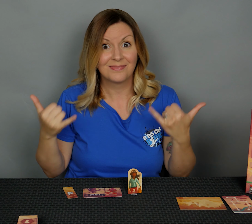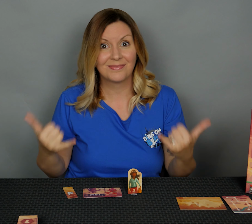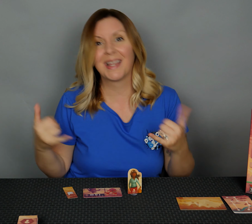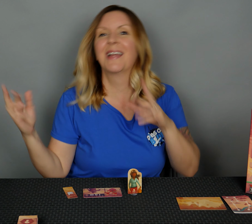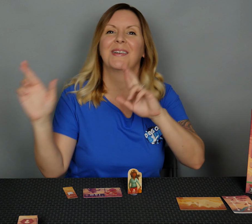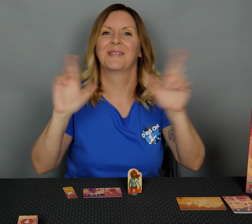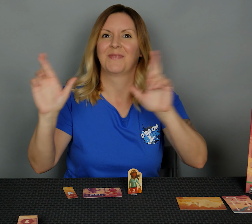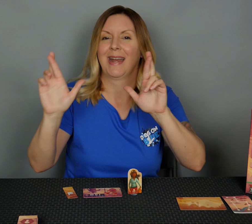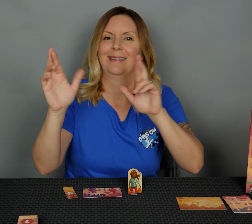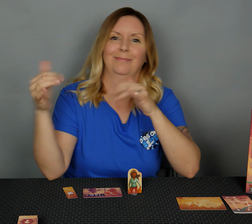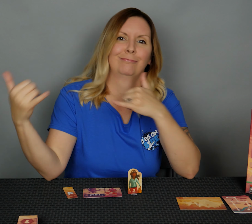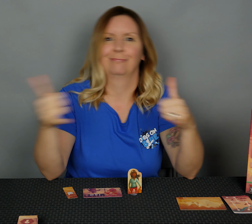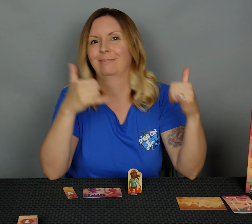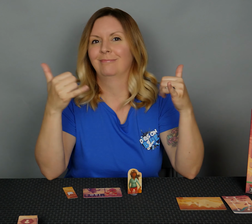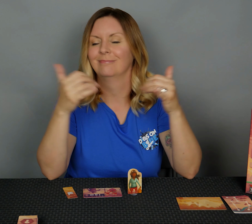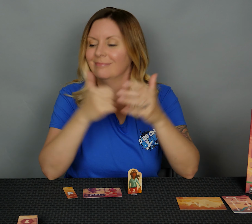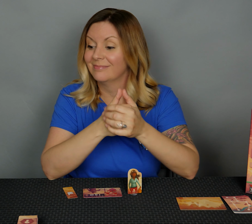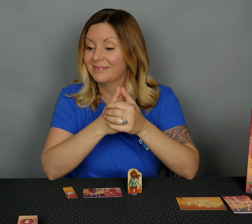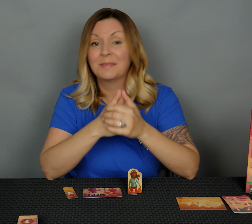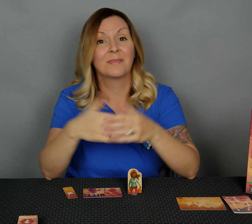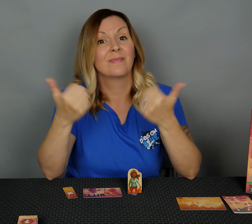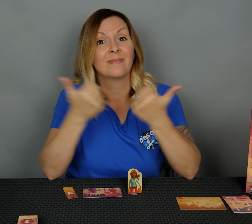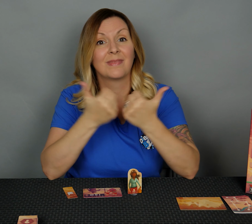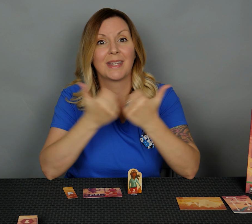And now you’re ready to play.